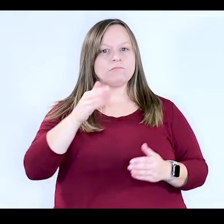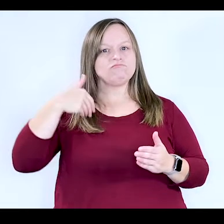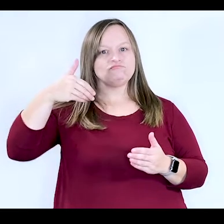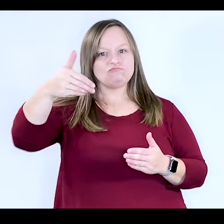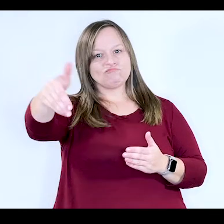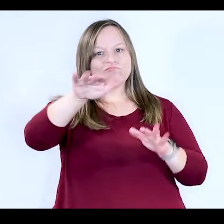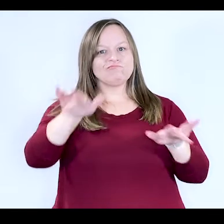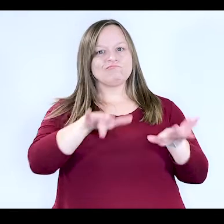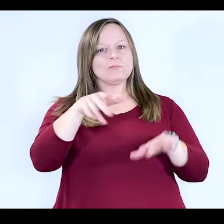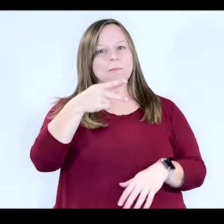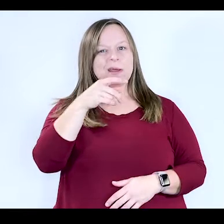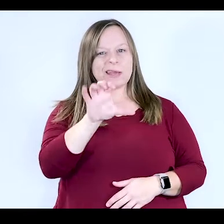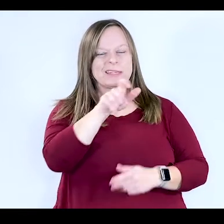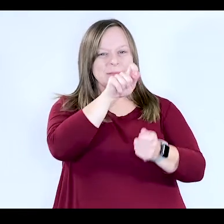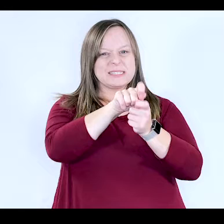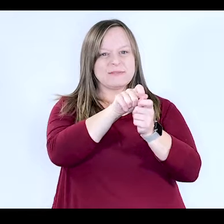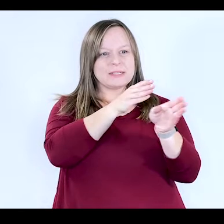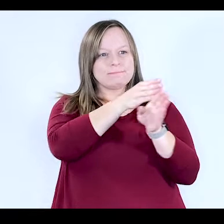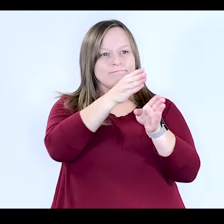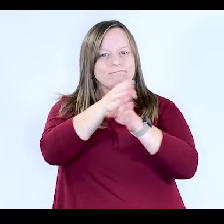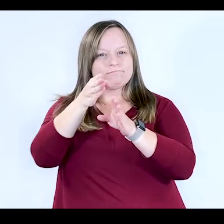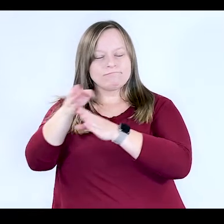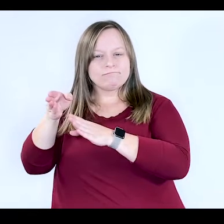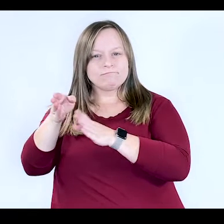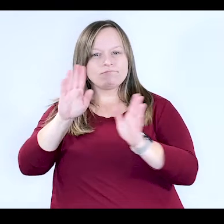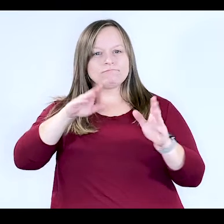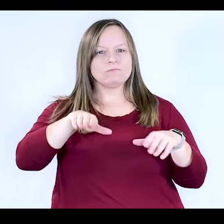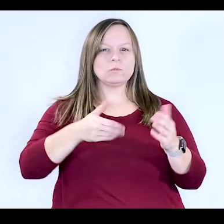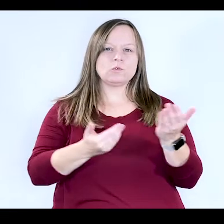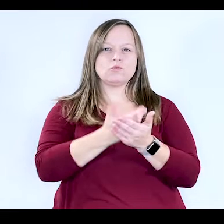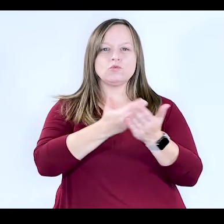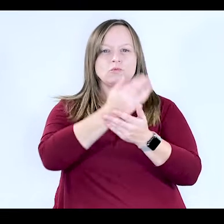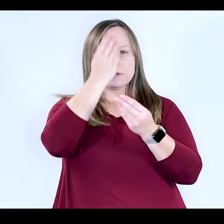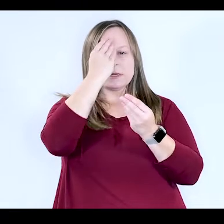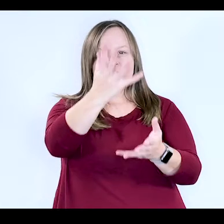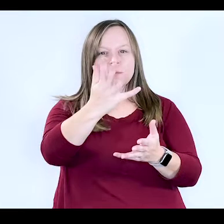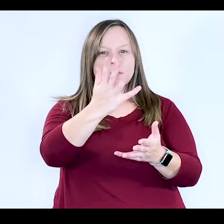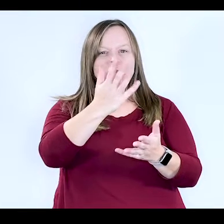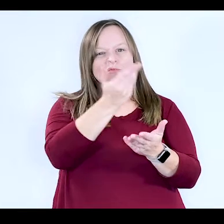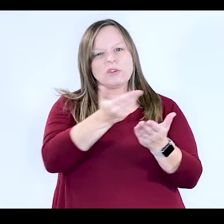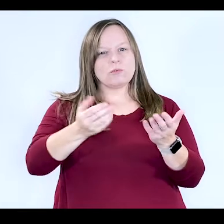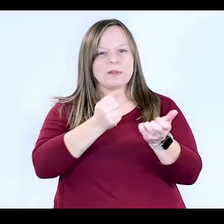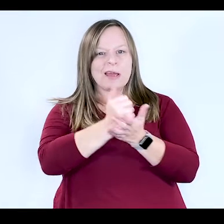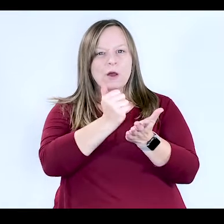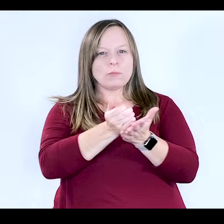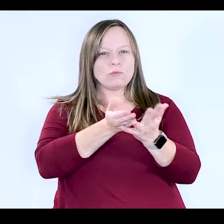will be recording podcast specifically targeted at bringing you up to date information and resources,